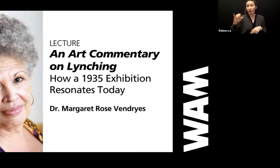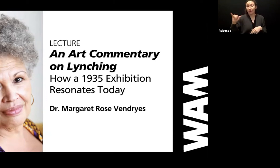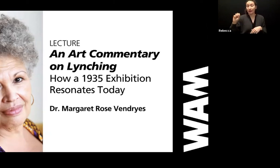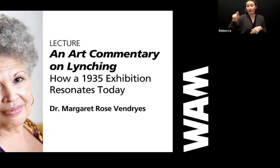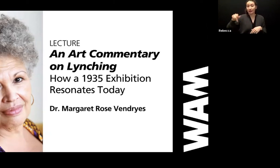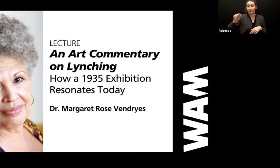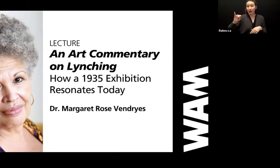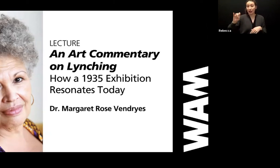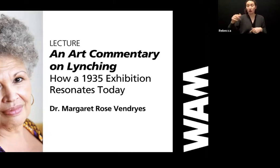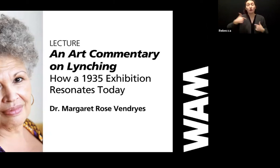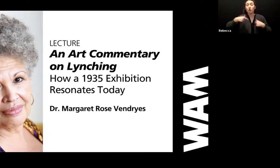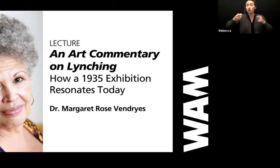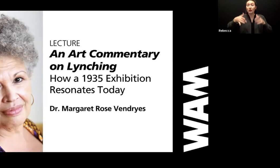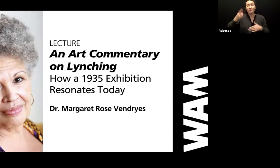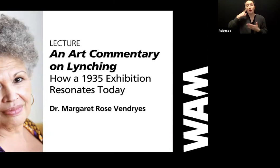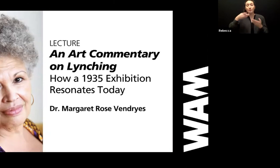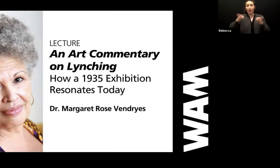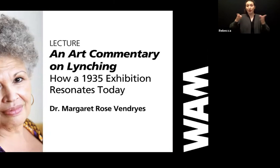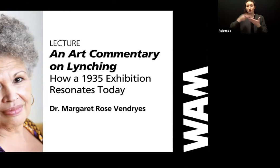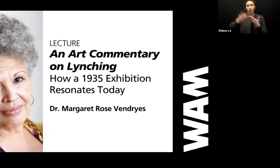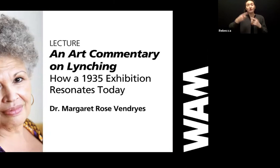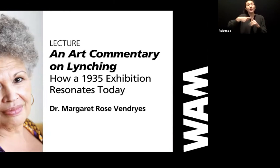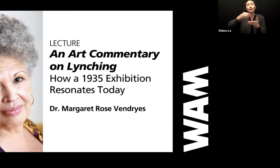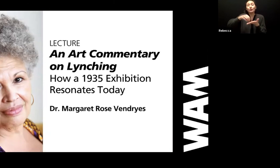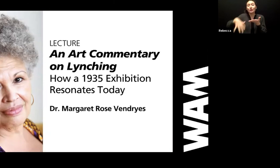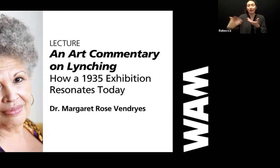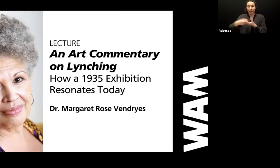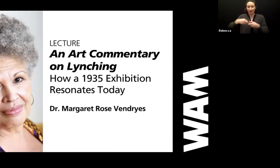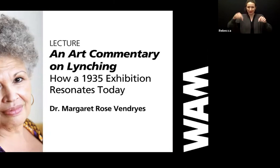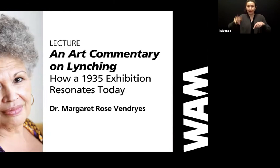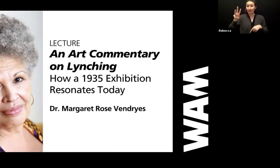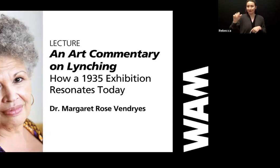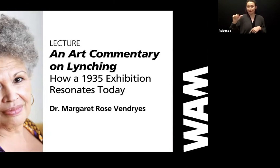and student engagement at the Weisman Art Museum. Tonight, we'll hear from Dr. Margaret